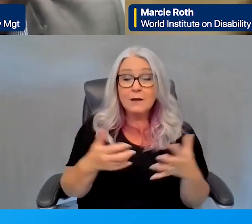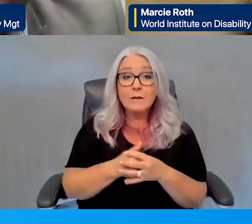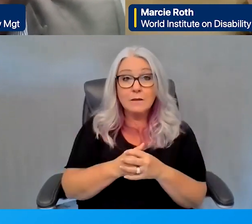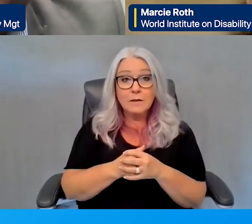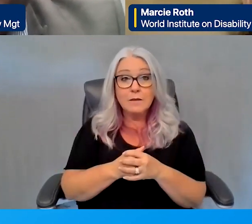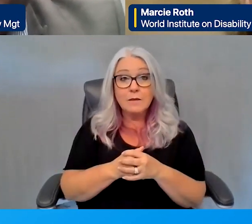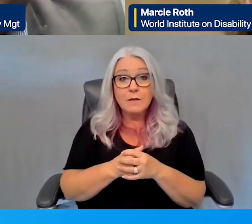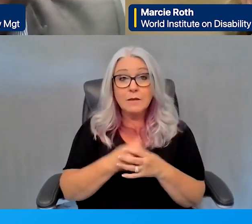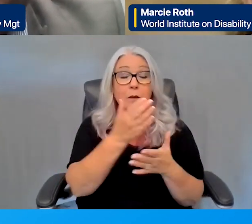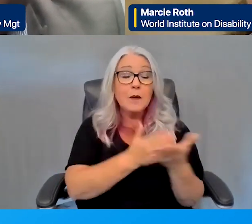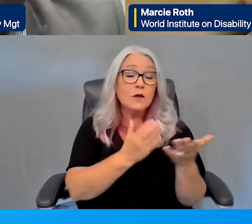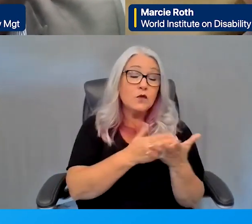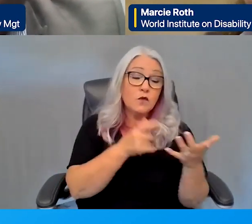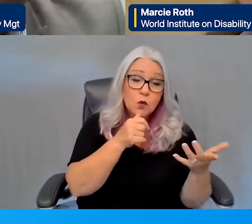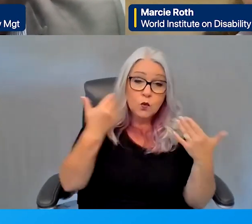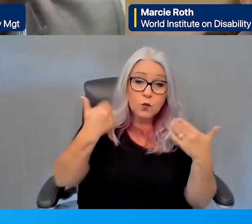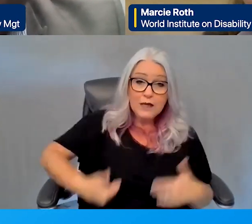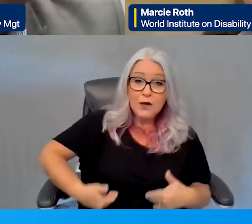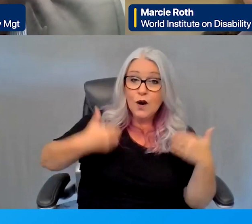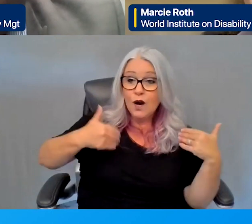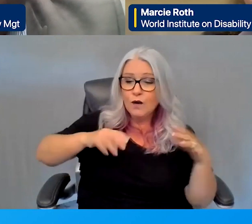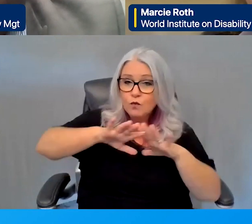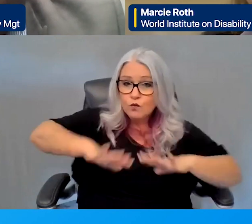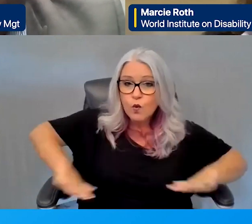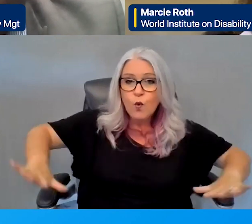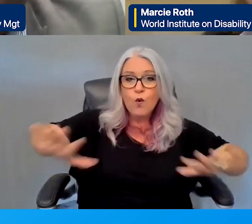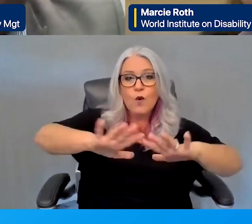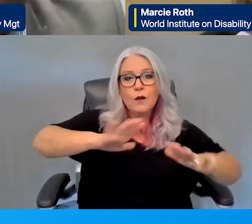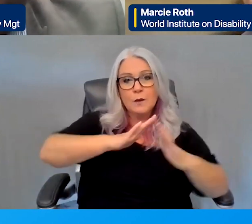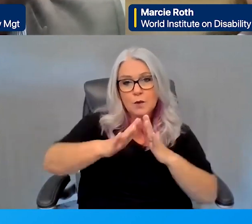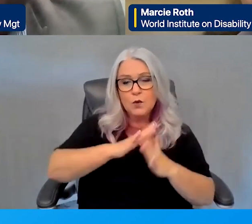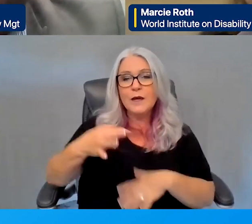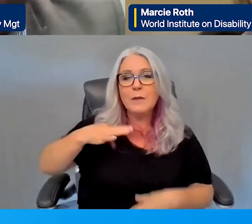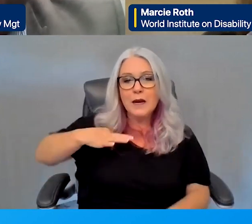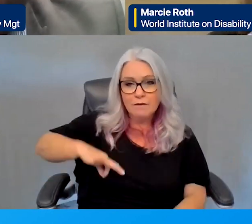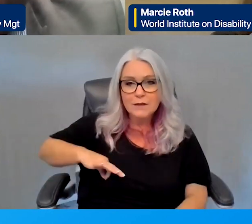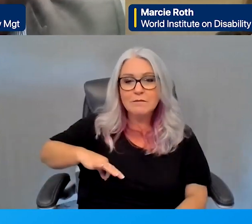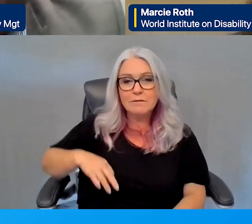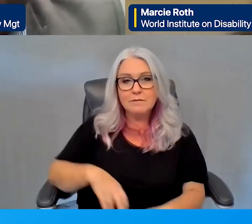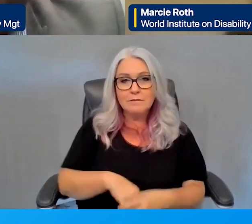of who we are, the whole community benefits from that. And so changing the paradigms so